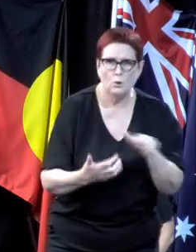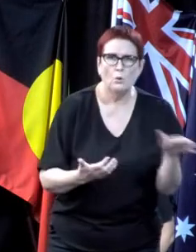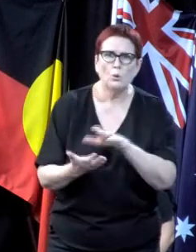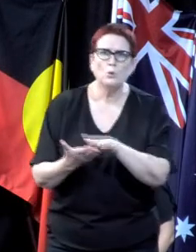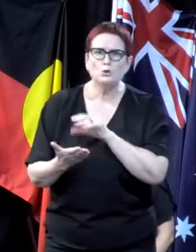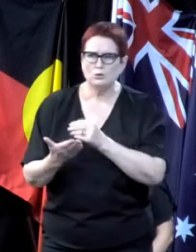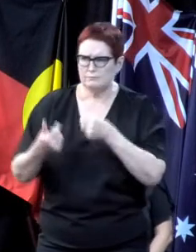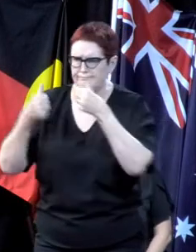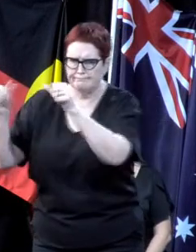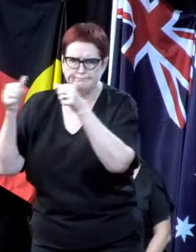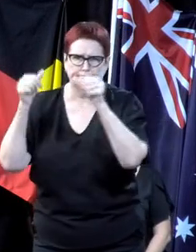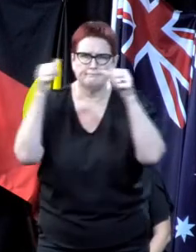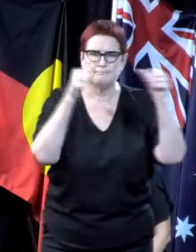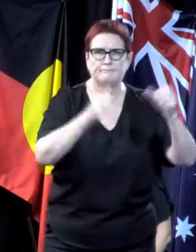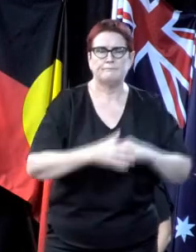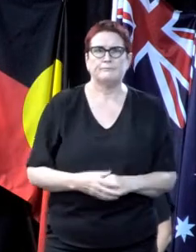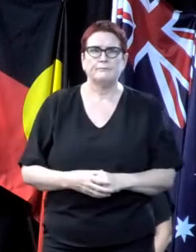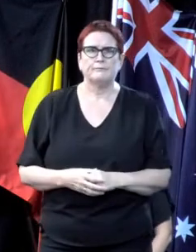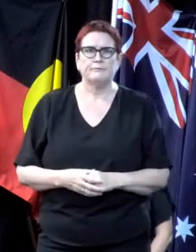Within the constraints of my resourcing constructs, I have the ability to